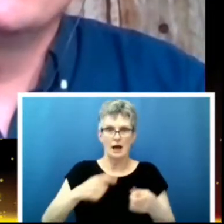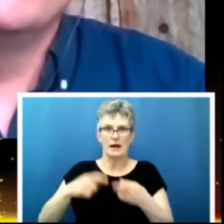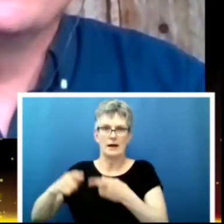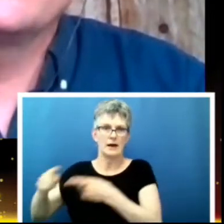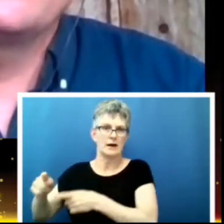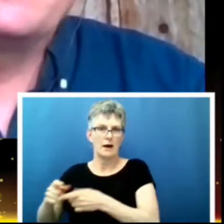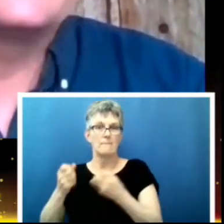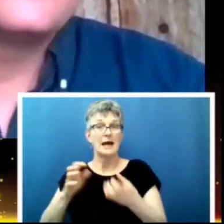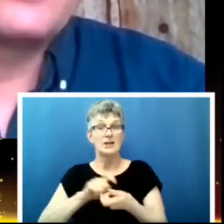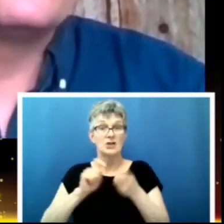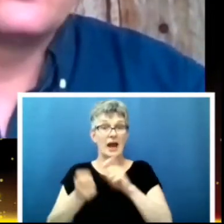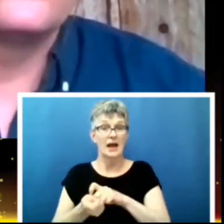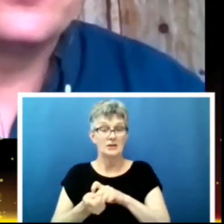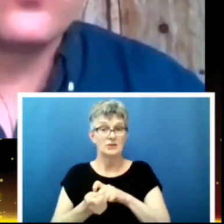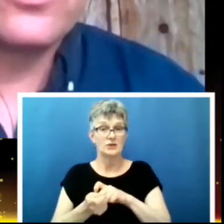this being a time to go inward.